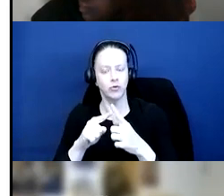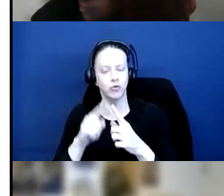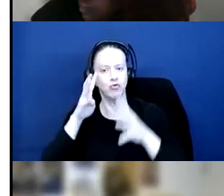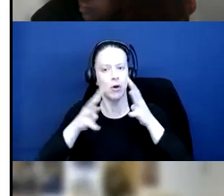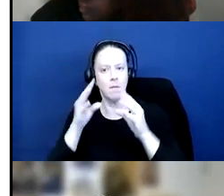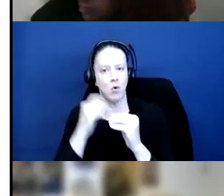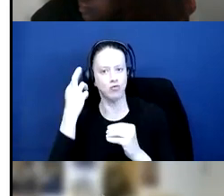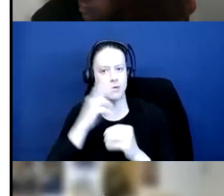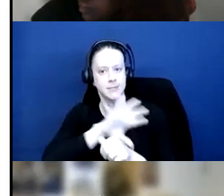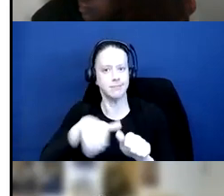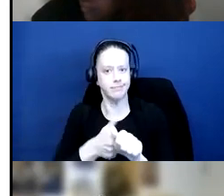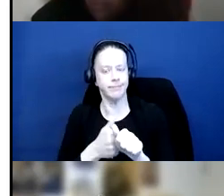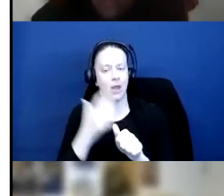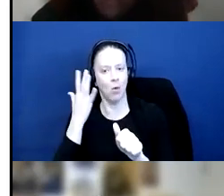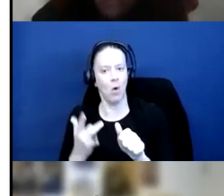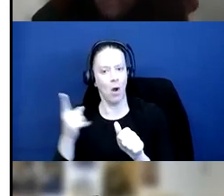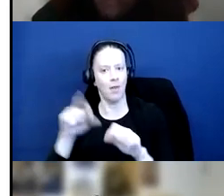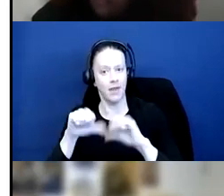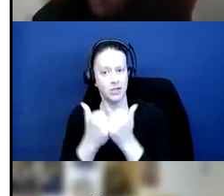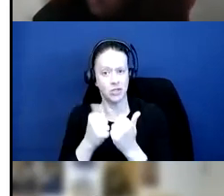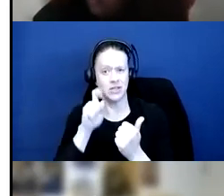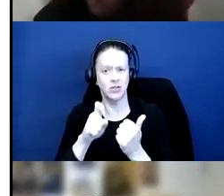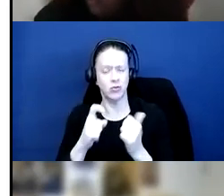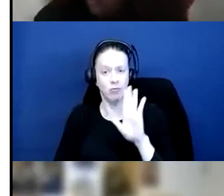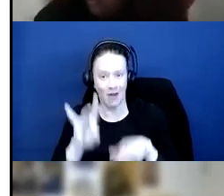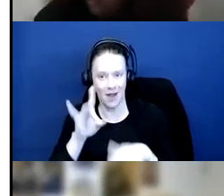for why the agency needs to find a way to make those changes.